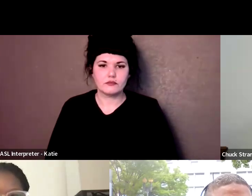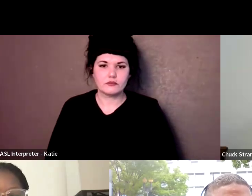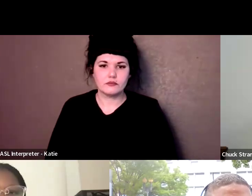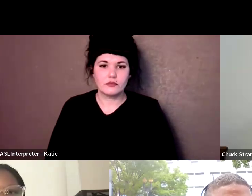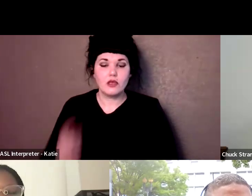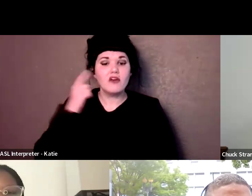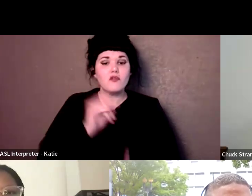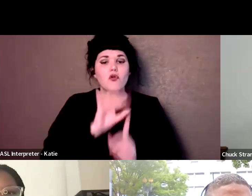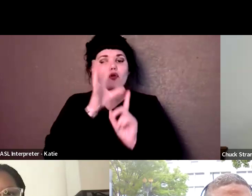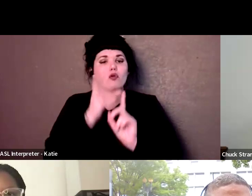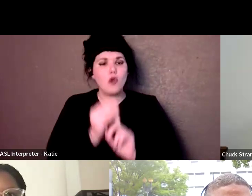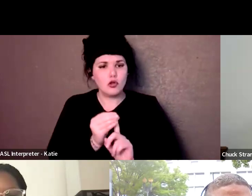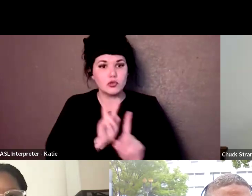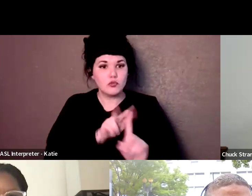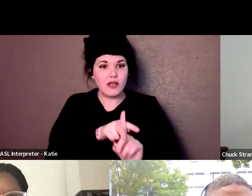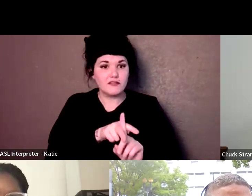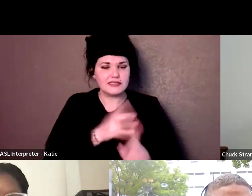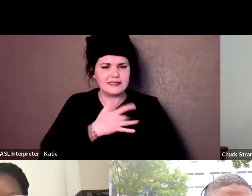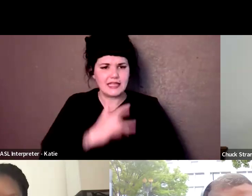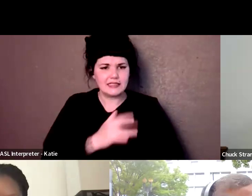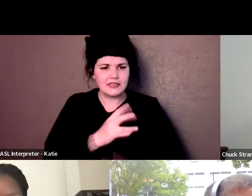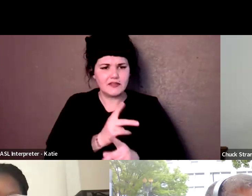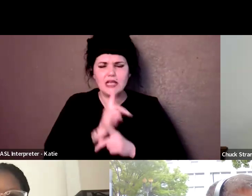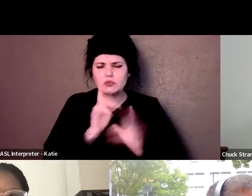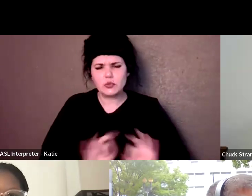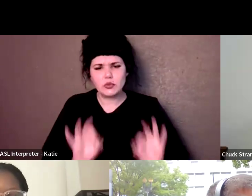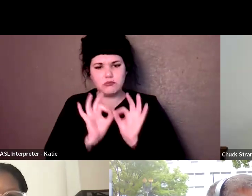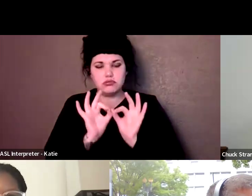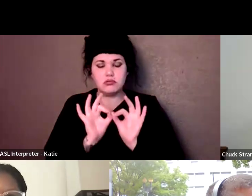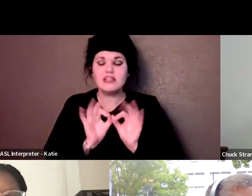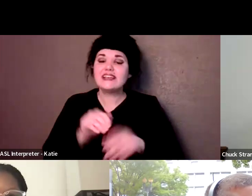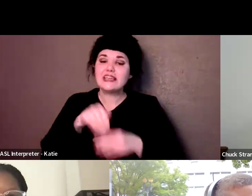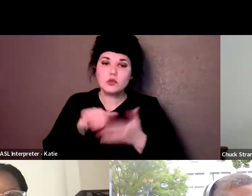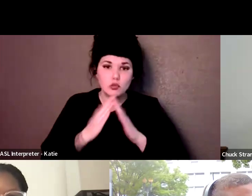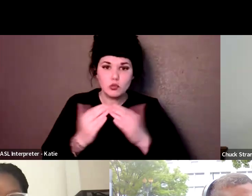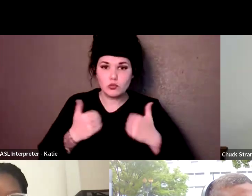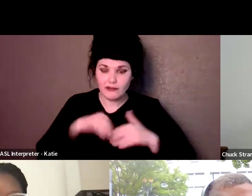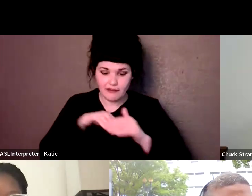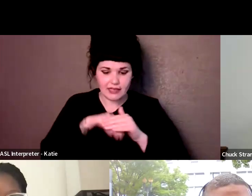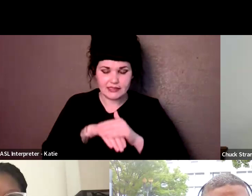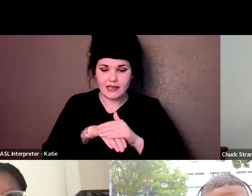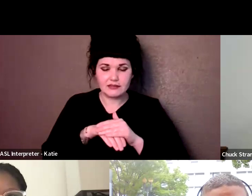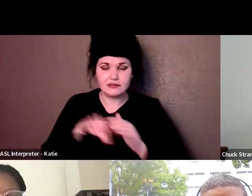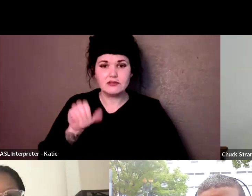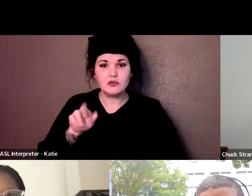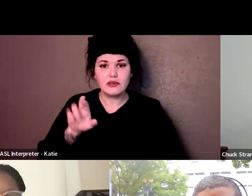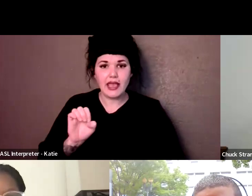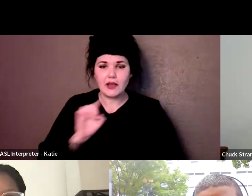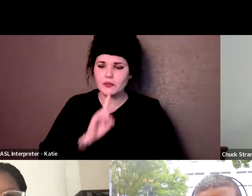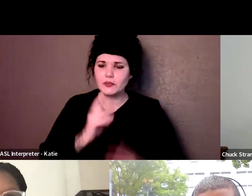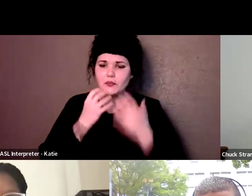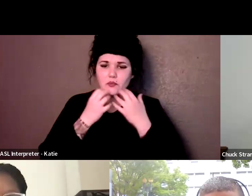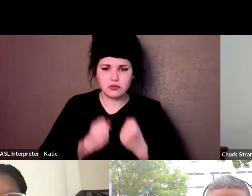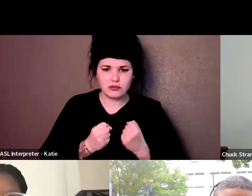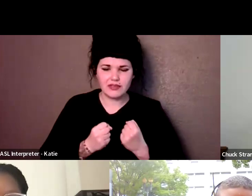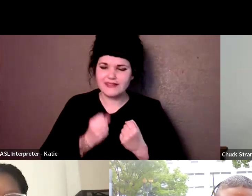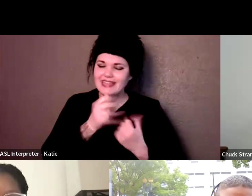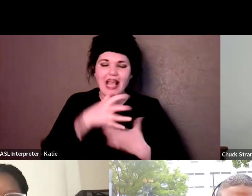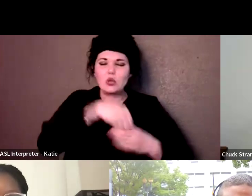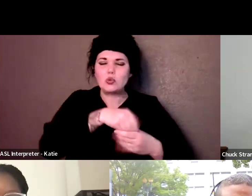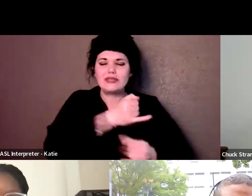care, having access to care within the community, outside of institutions, in a trusted space, and